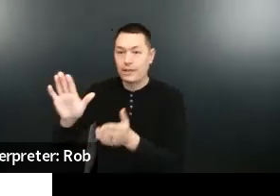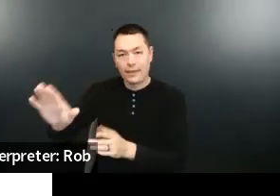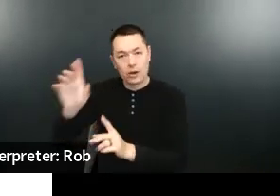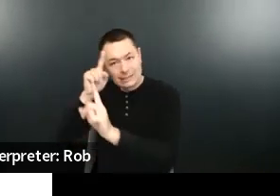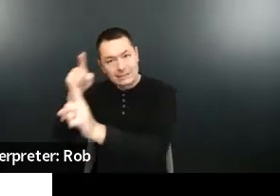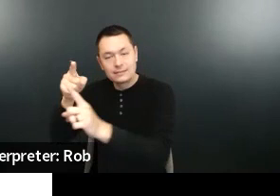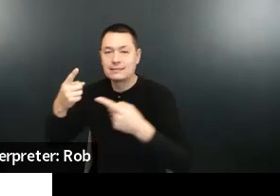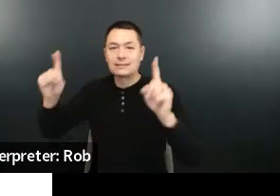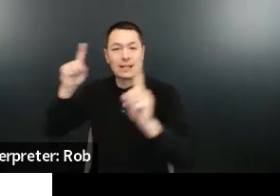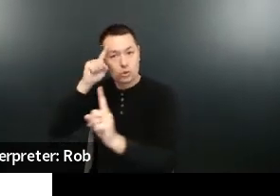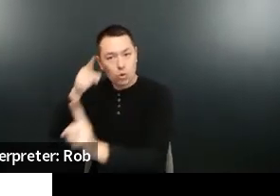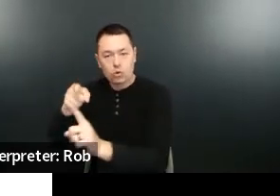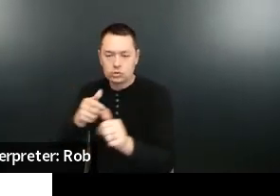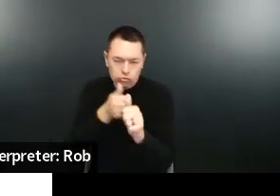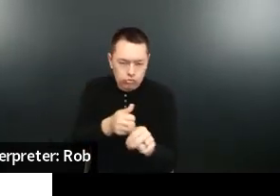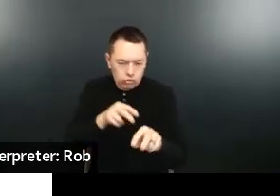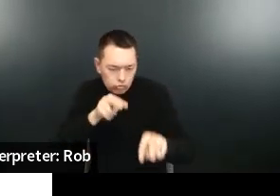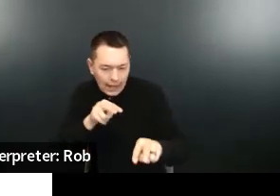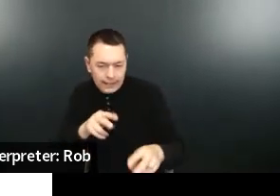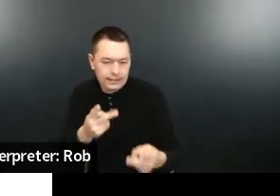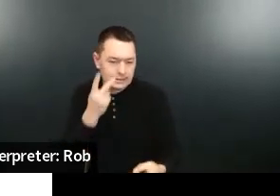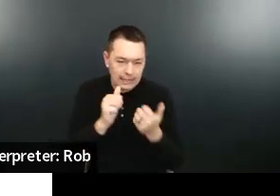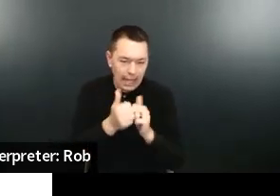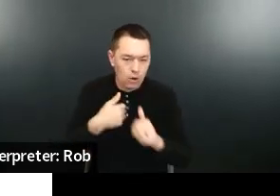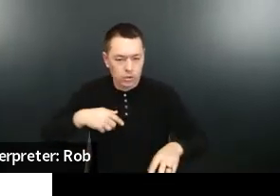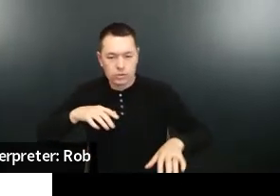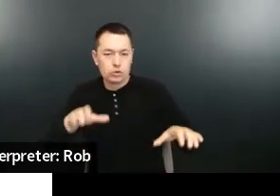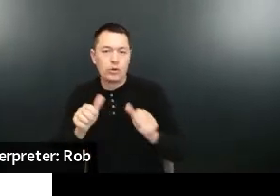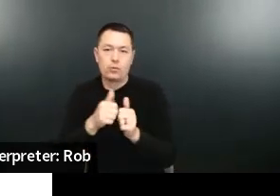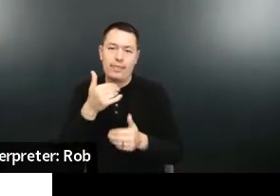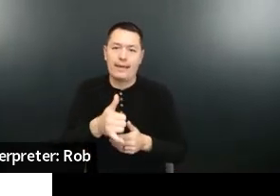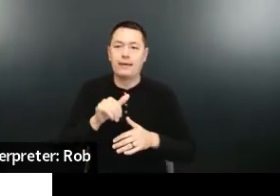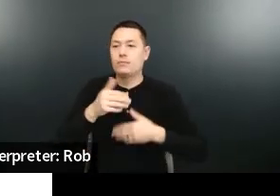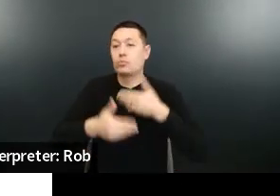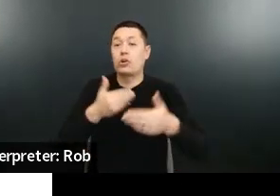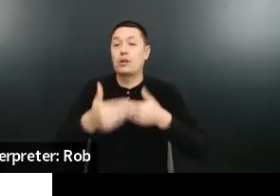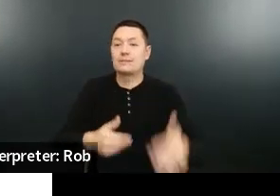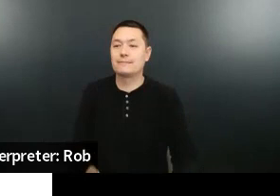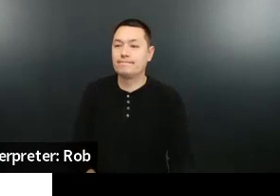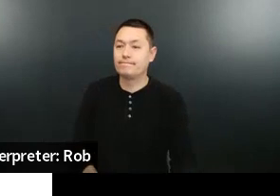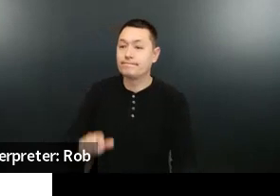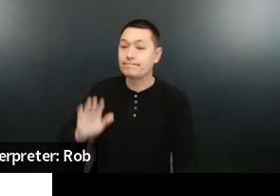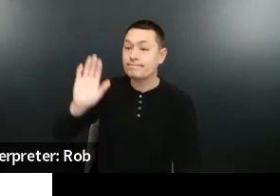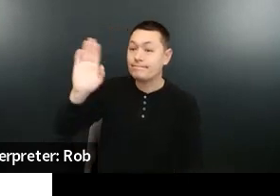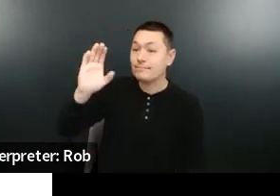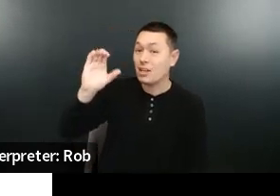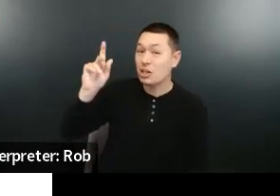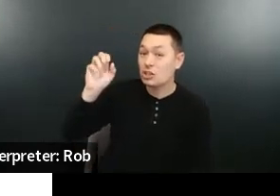where we are and evaluating how much progress Hi, Alex, it's Chuck. We have a question.